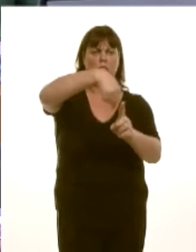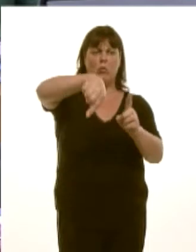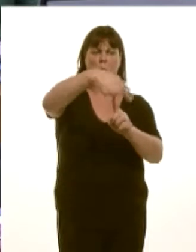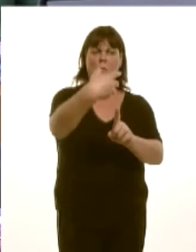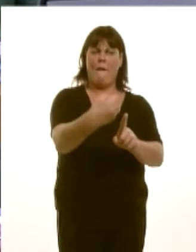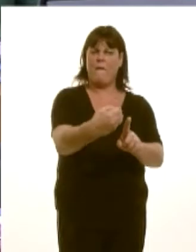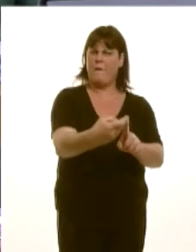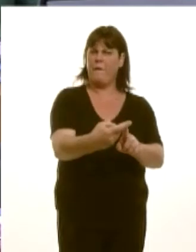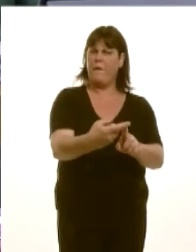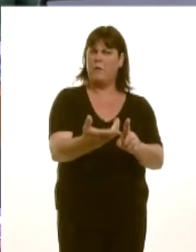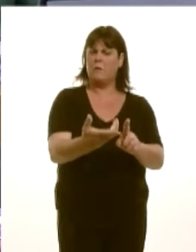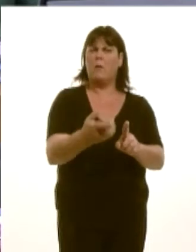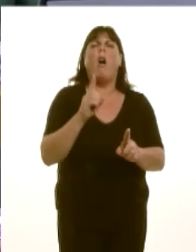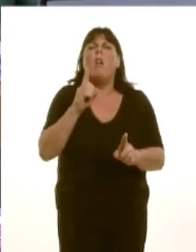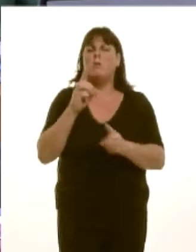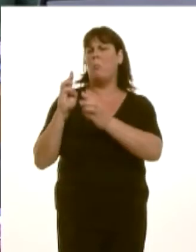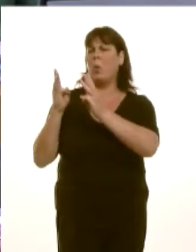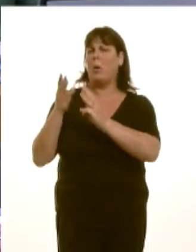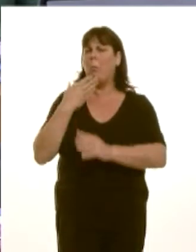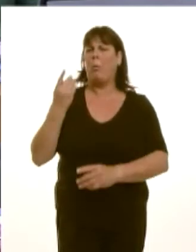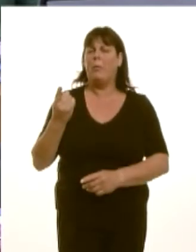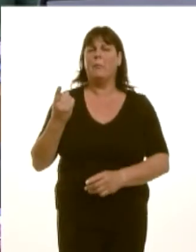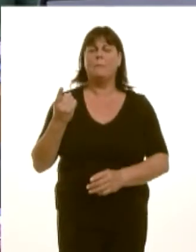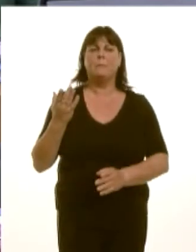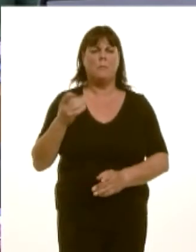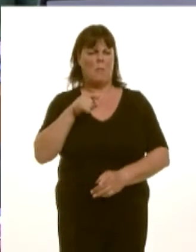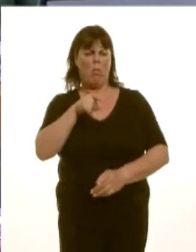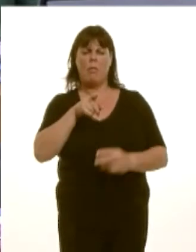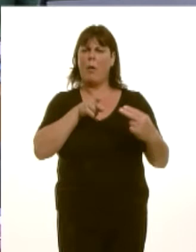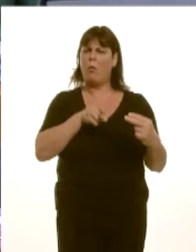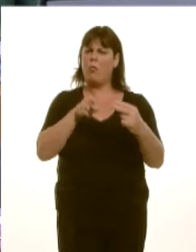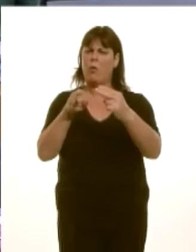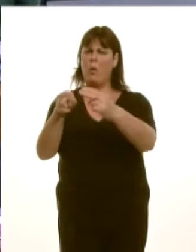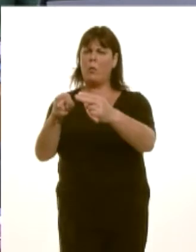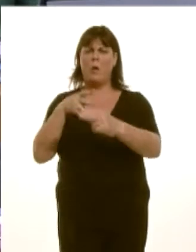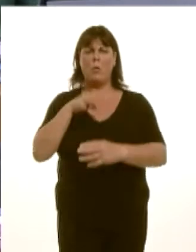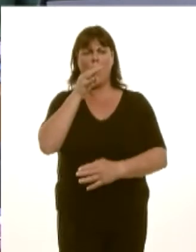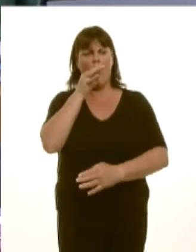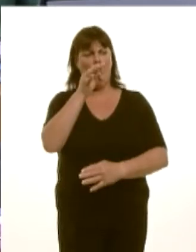of motorways. As regards that road in particular, I will ask the Minister to write to you diractly